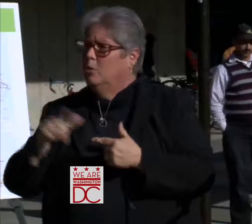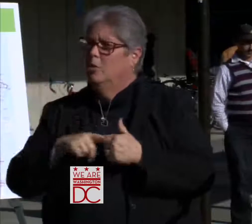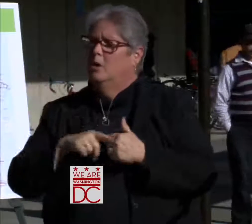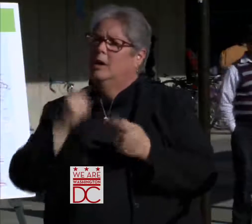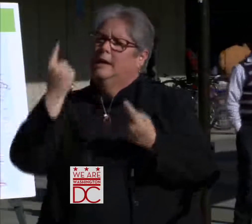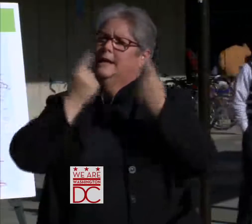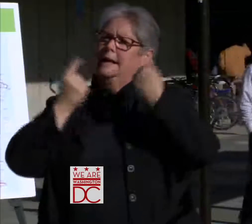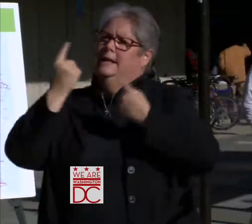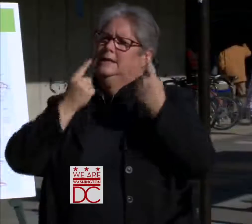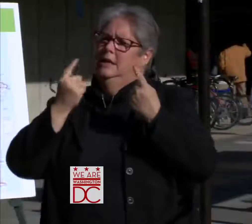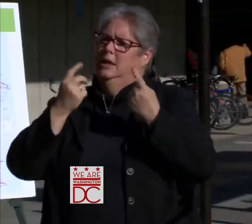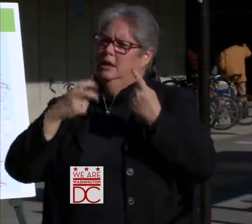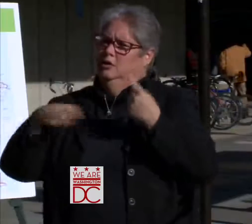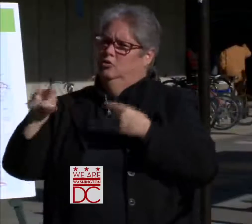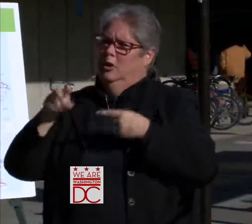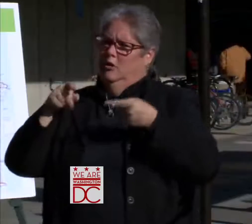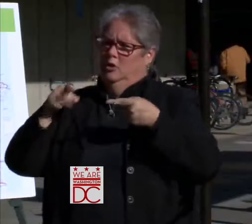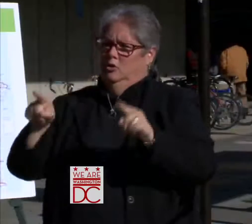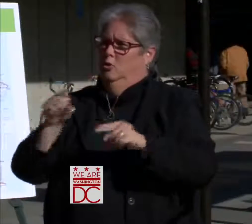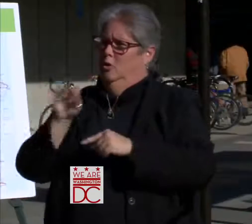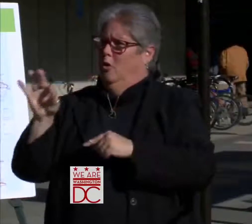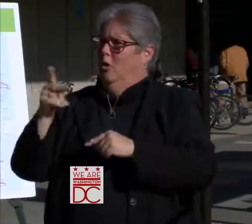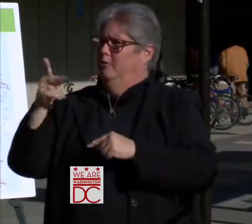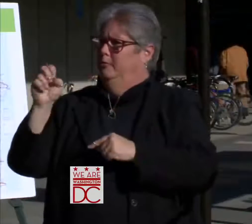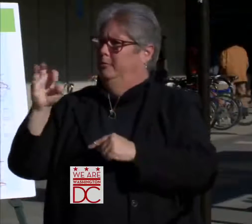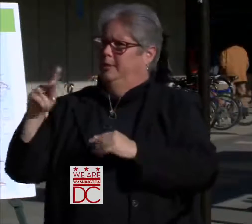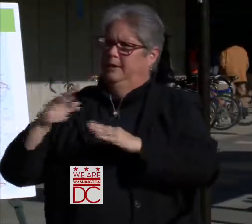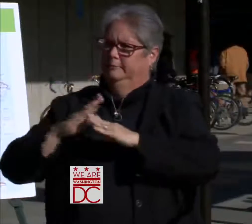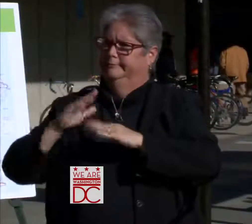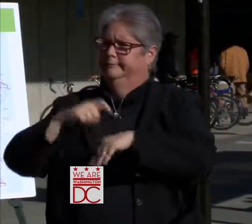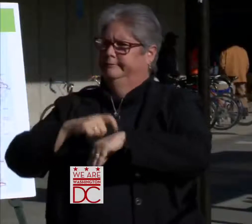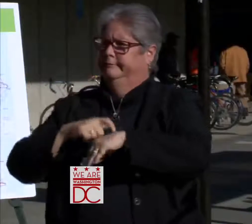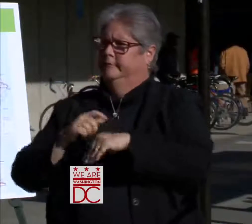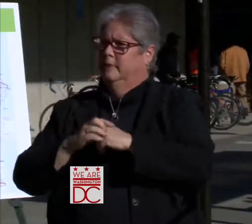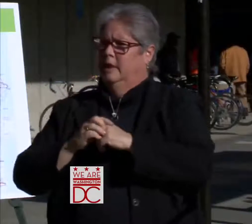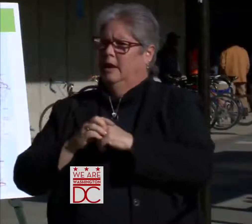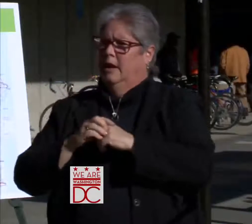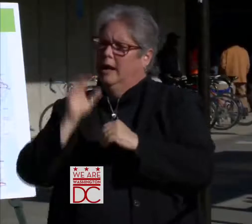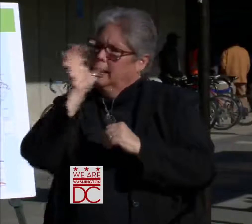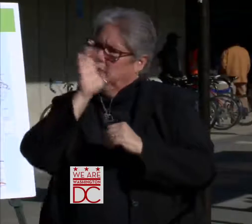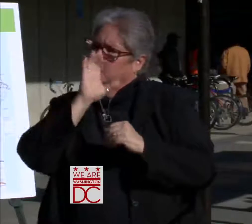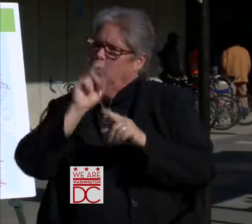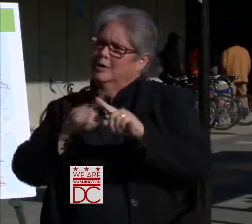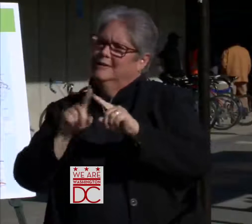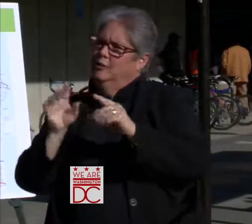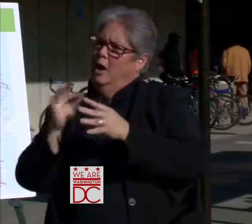CONSIDER TRAVELING DURING OFF PEAK HOURS AND EXPLORE PARK AND RIDE LOT OPTIONS.